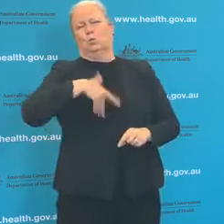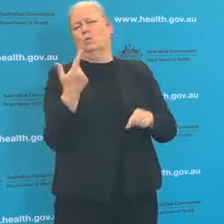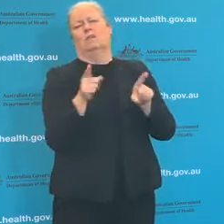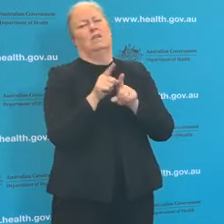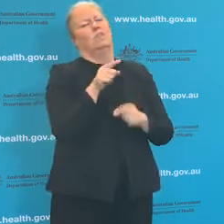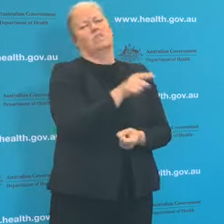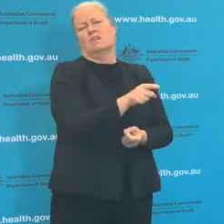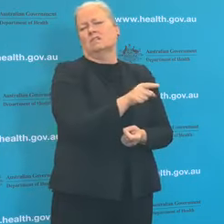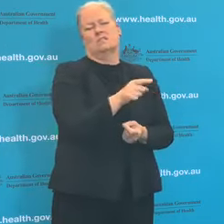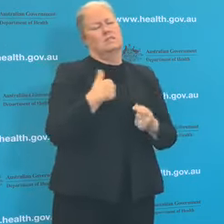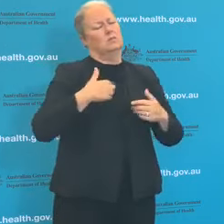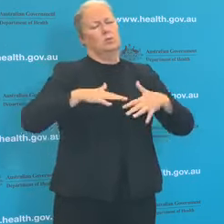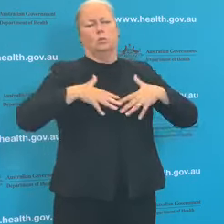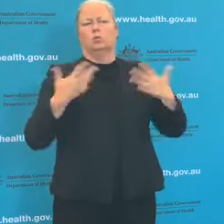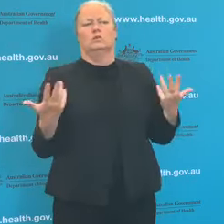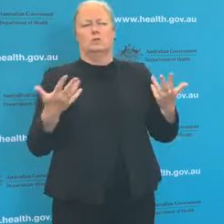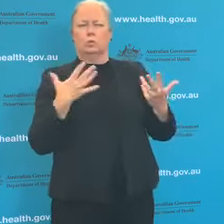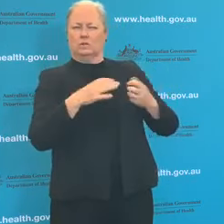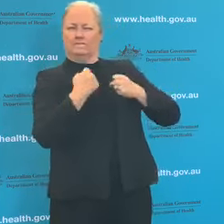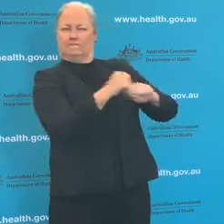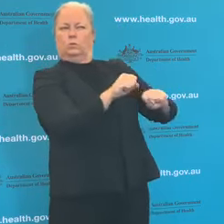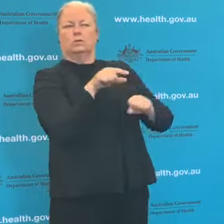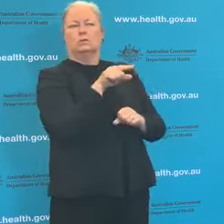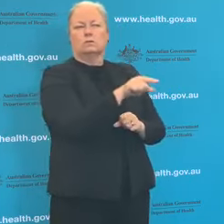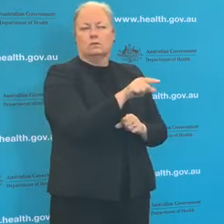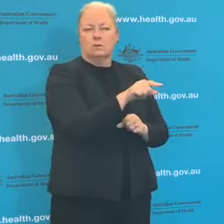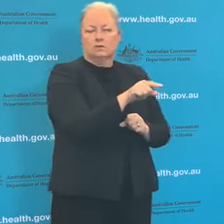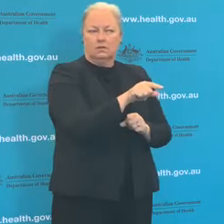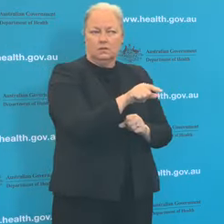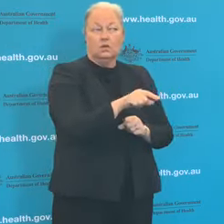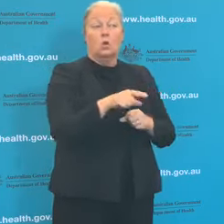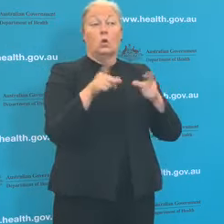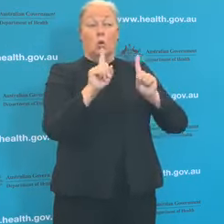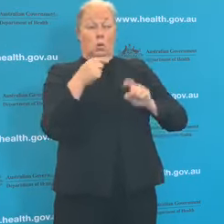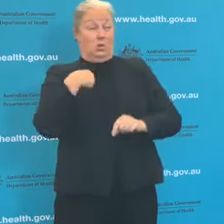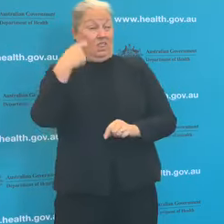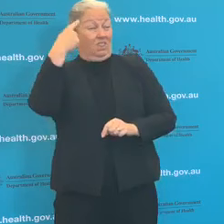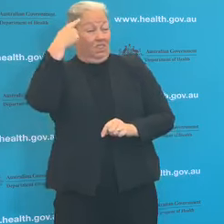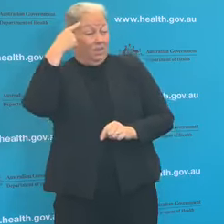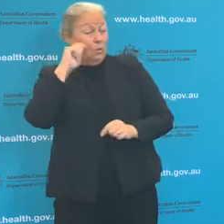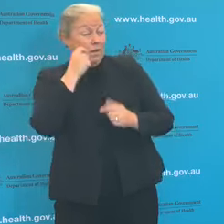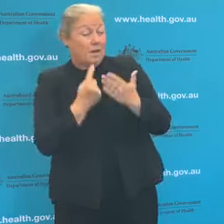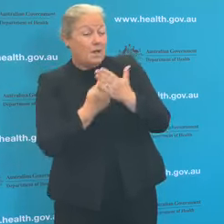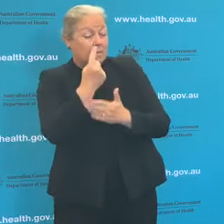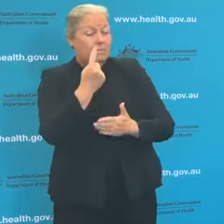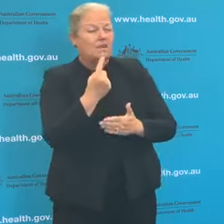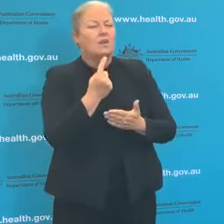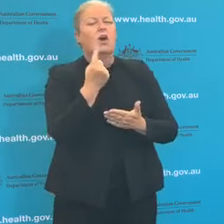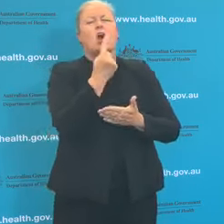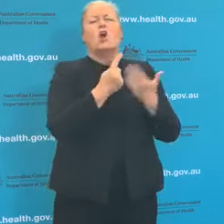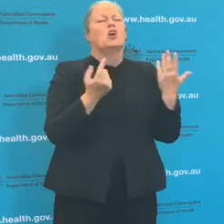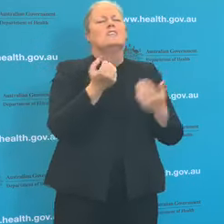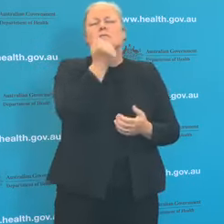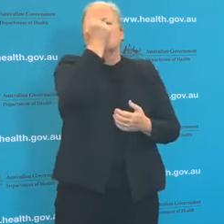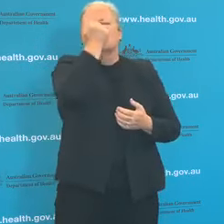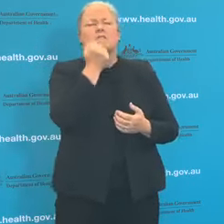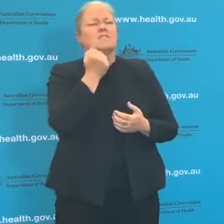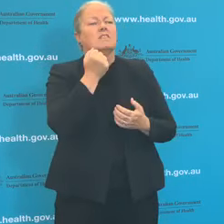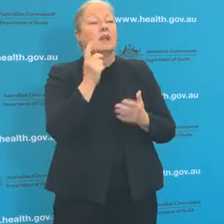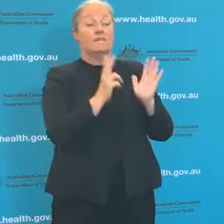What we are expecting is small outbreaks like we've seen in Victoria where we